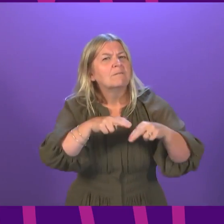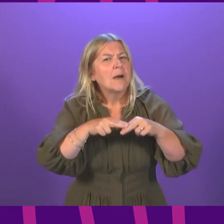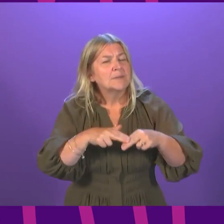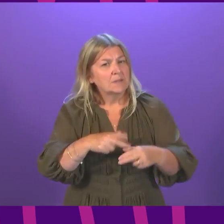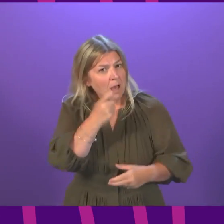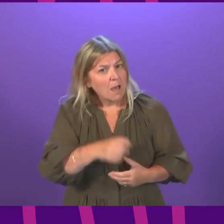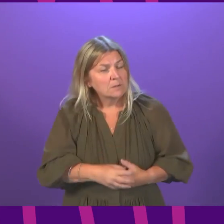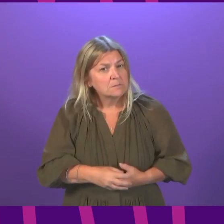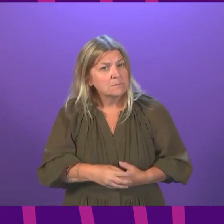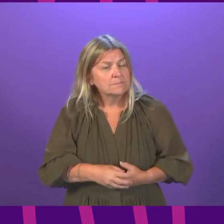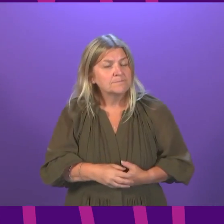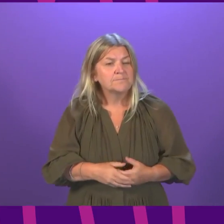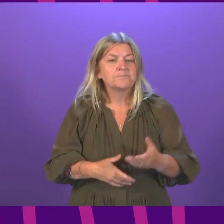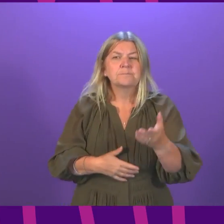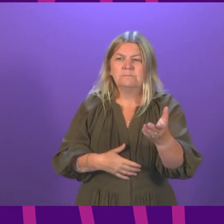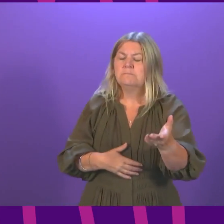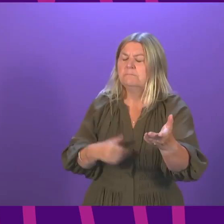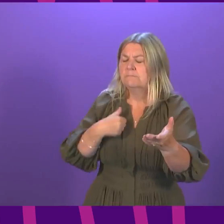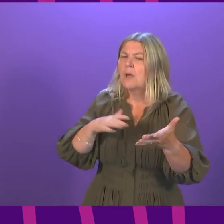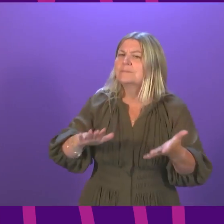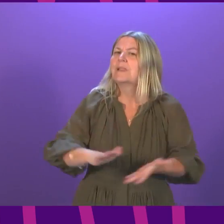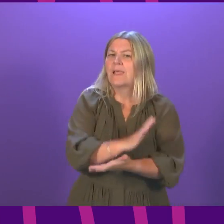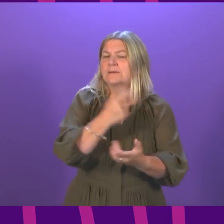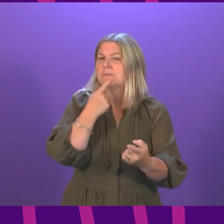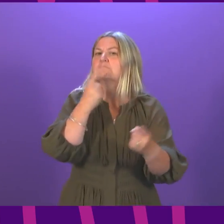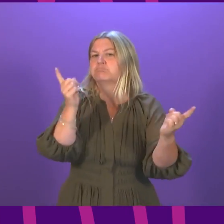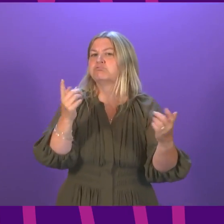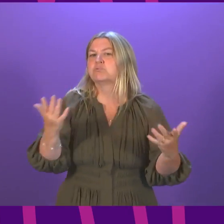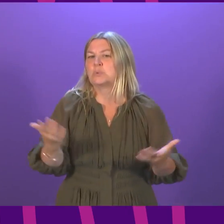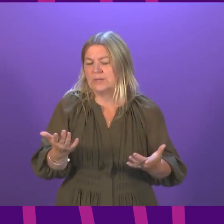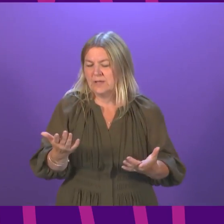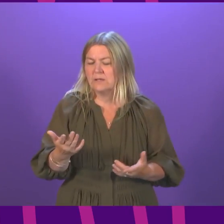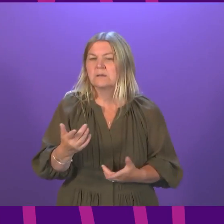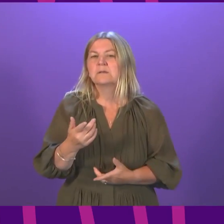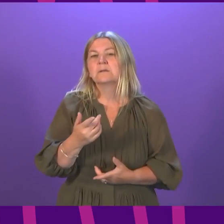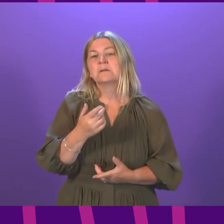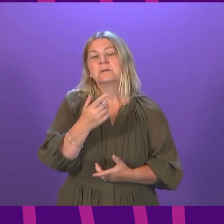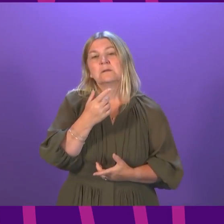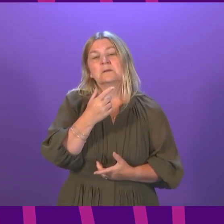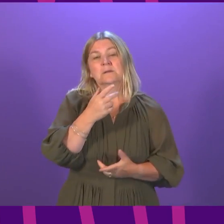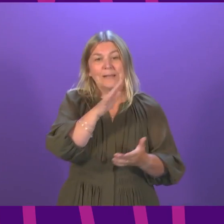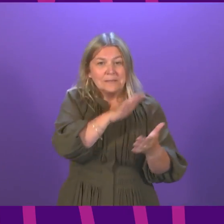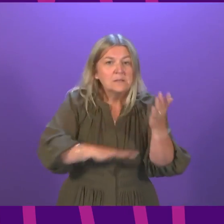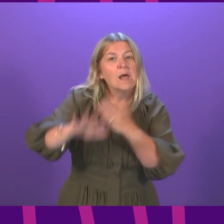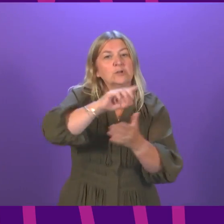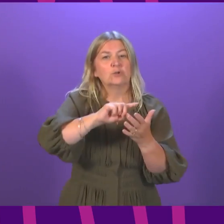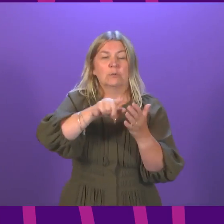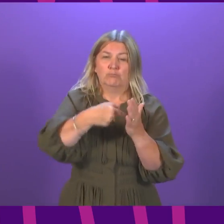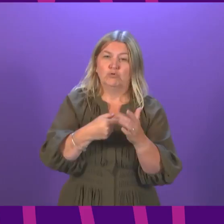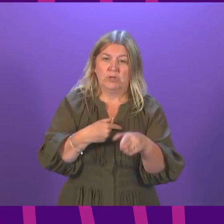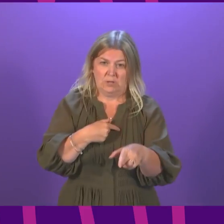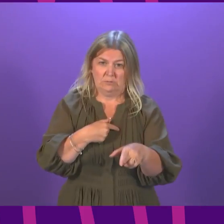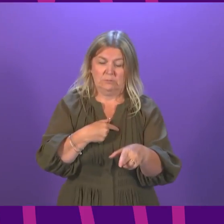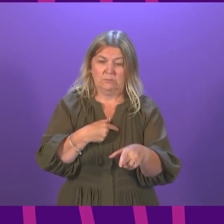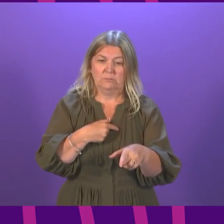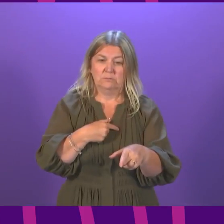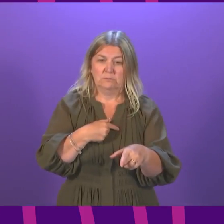I am absolutely delighted to make the announcement today of the national project for which Phoenix